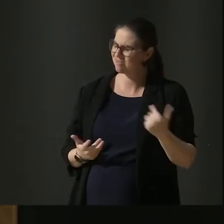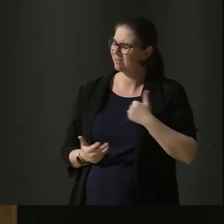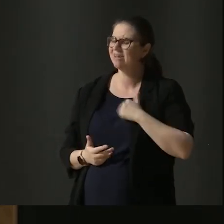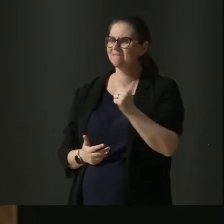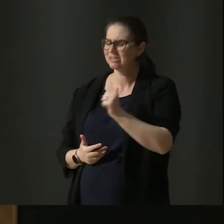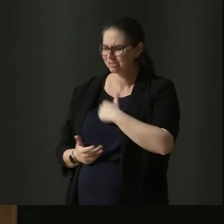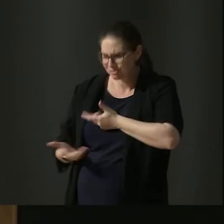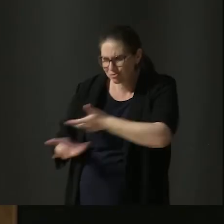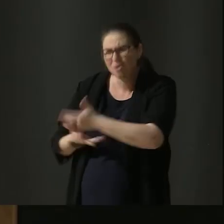And we had some more hugs.